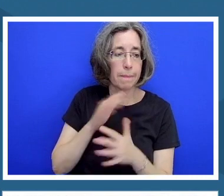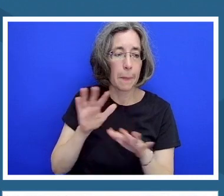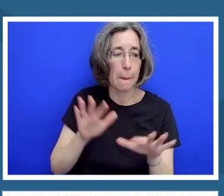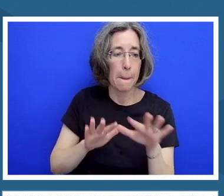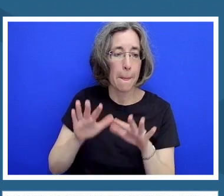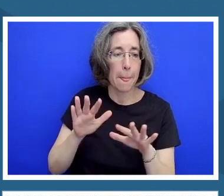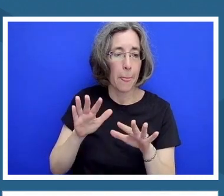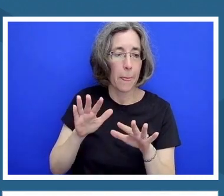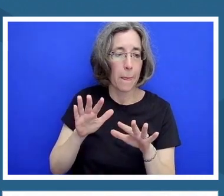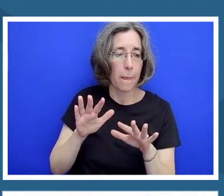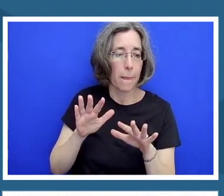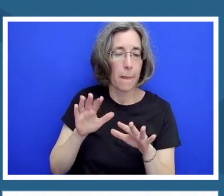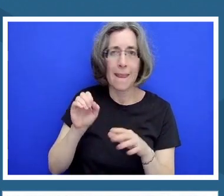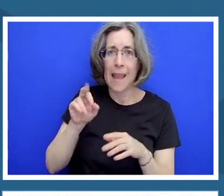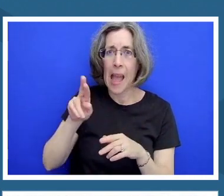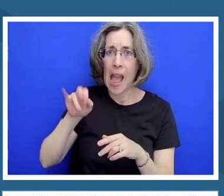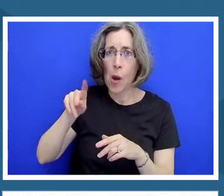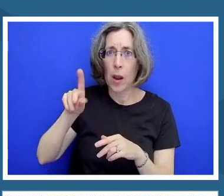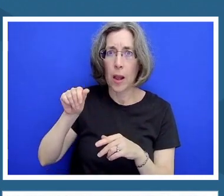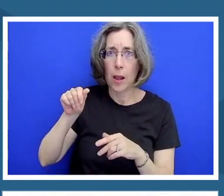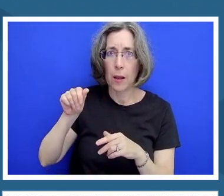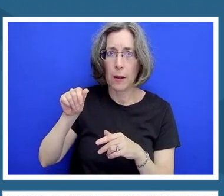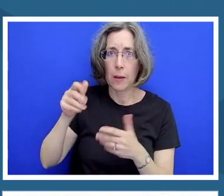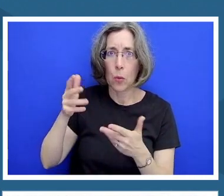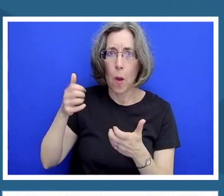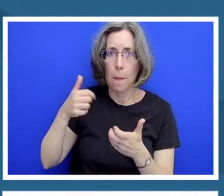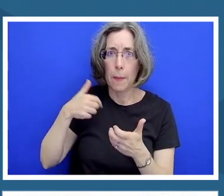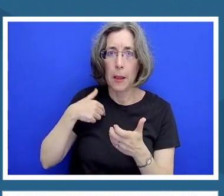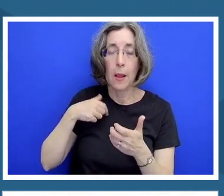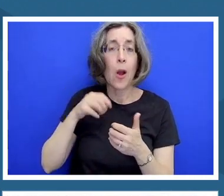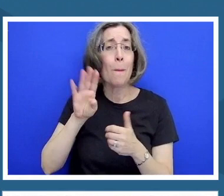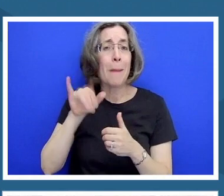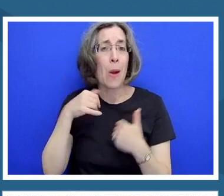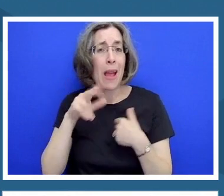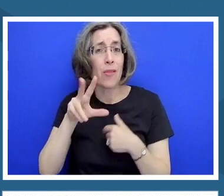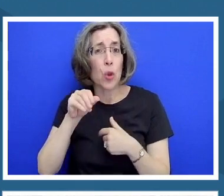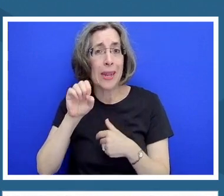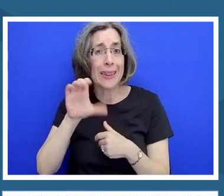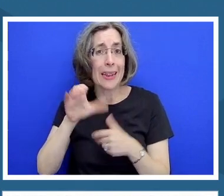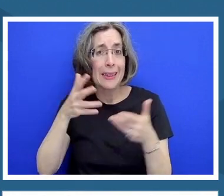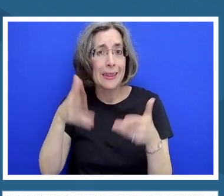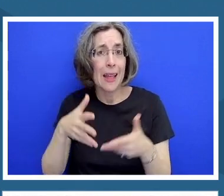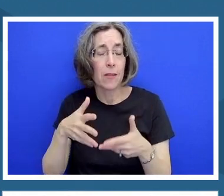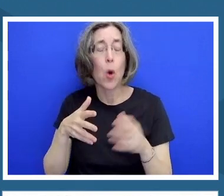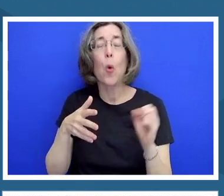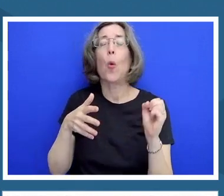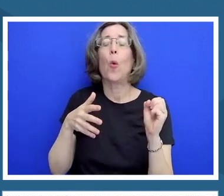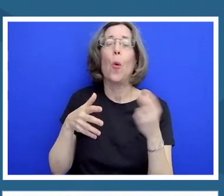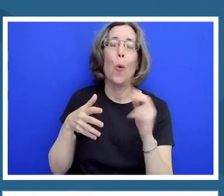erica did you want me to marry uh we only have 30 seconds left um